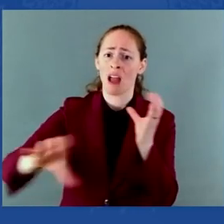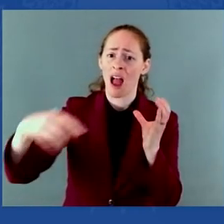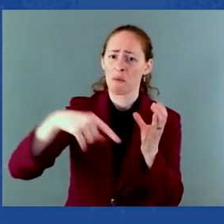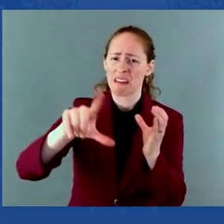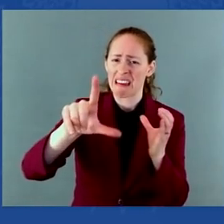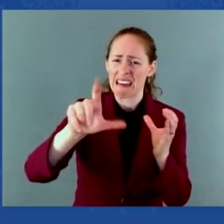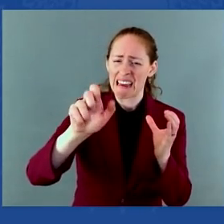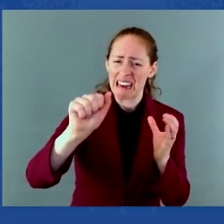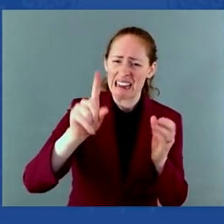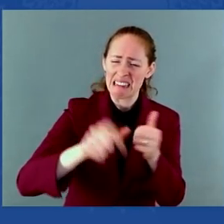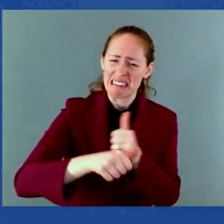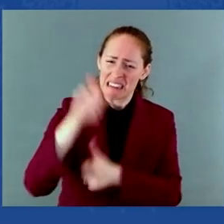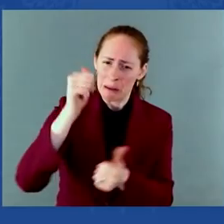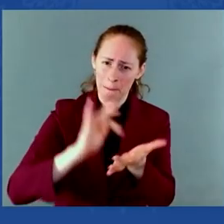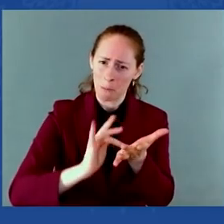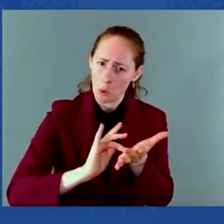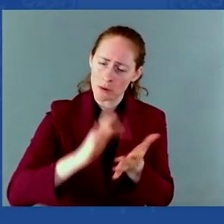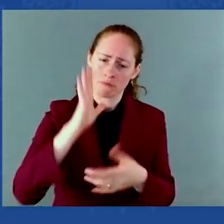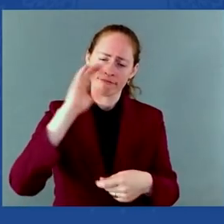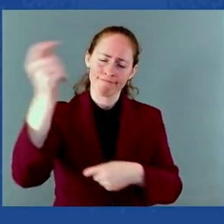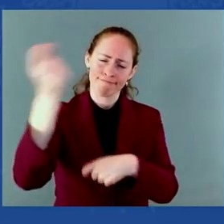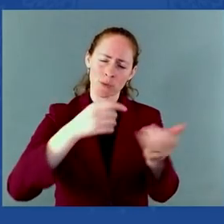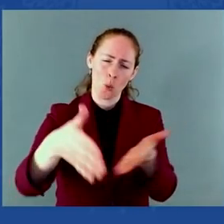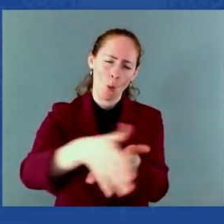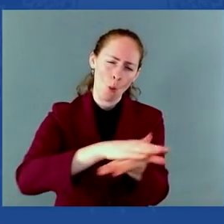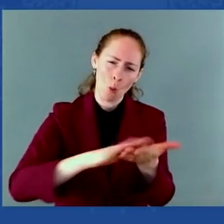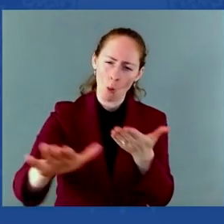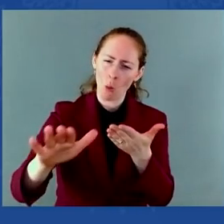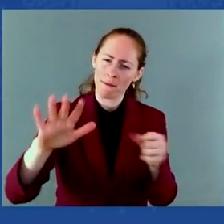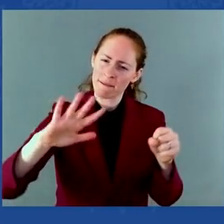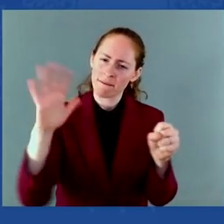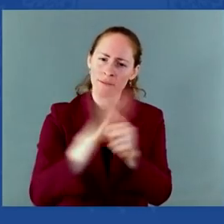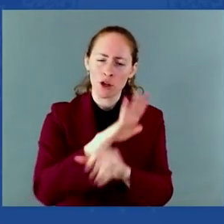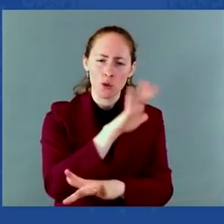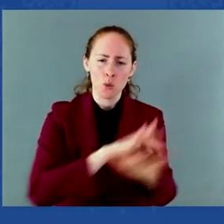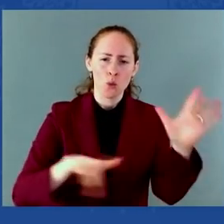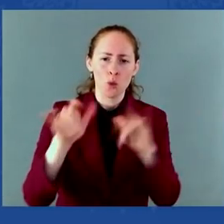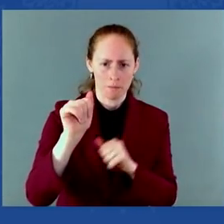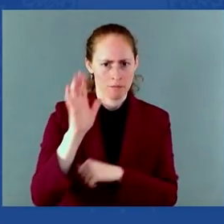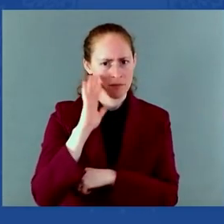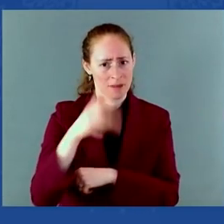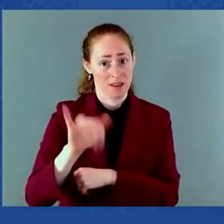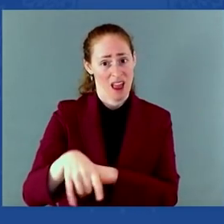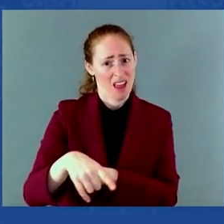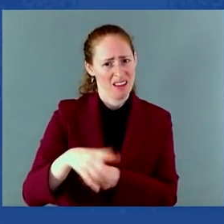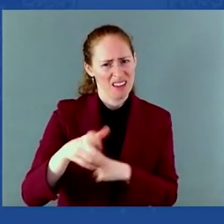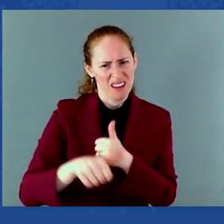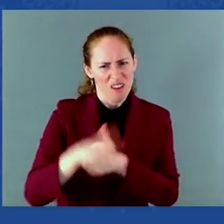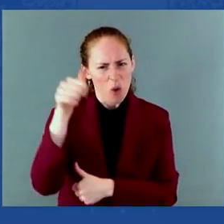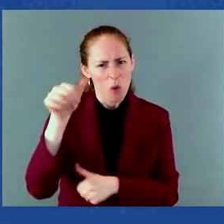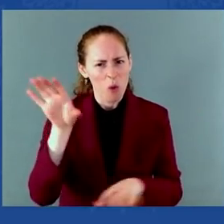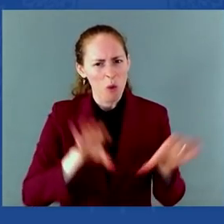as the dangerous forever chemical that is a threat to the drinking water here in New Hampshire. Every American and every child